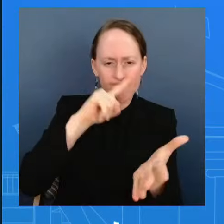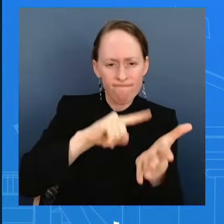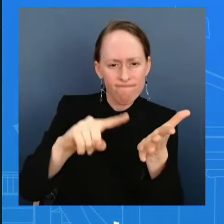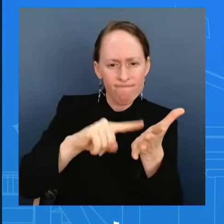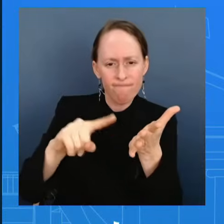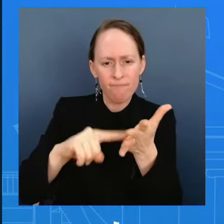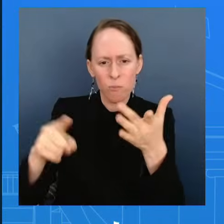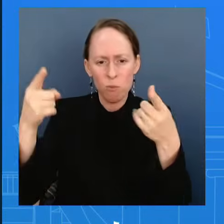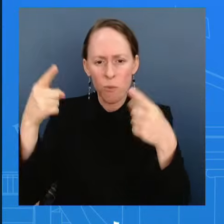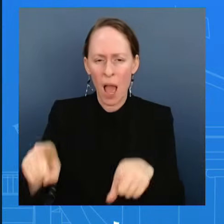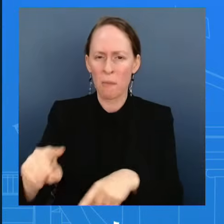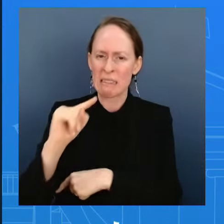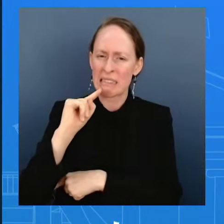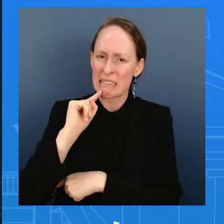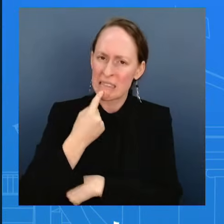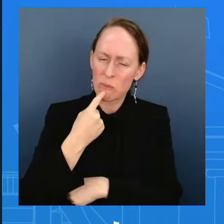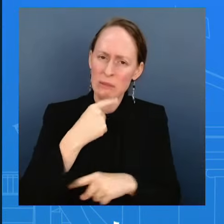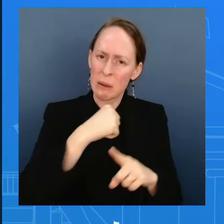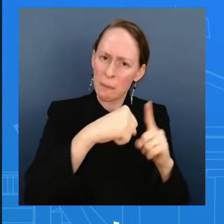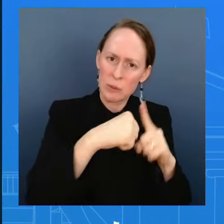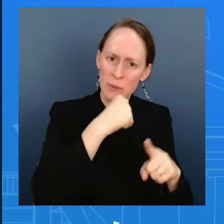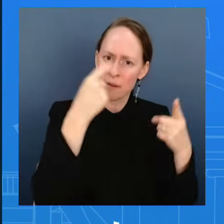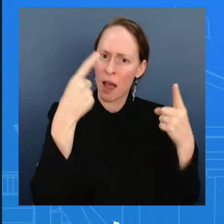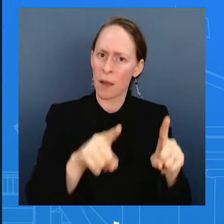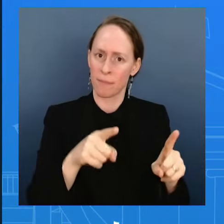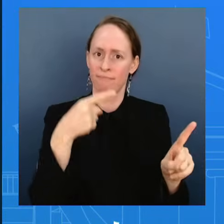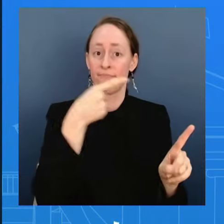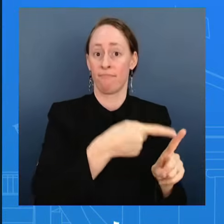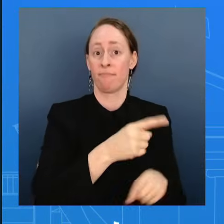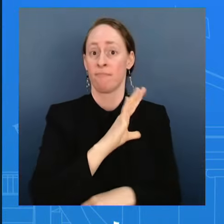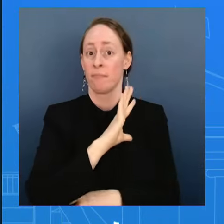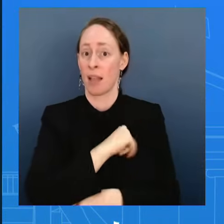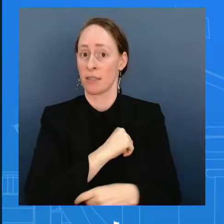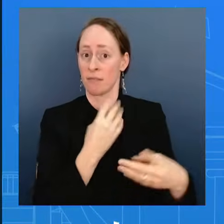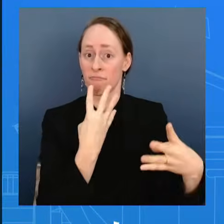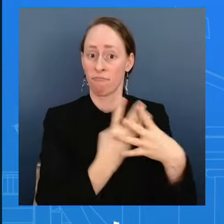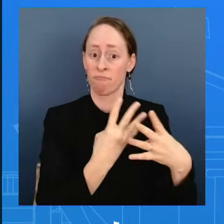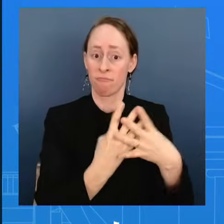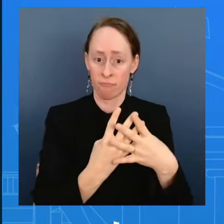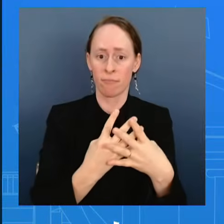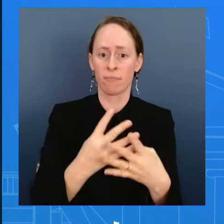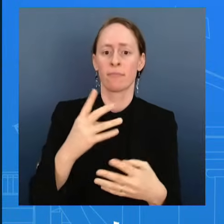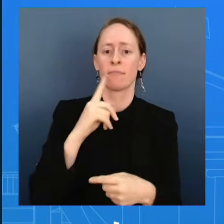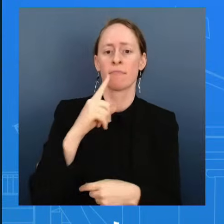as you just stated from the readouts that we put out today and also yesterday. And that's going to be our focus. It's not just --